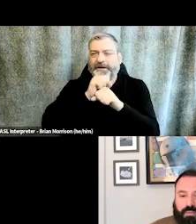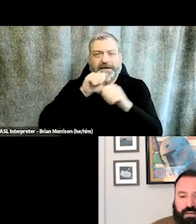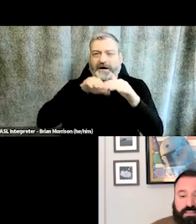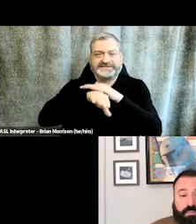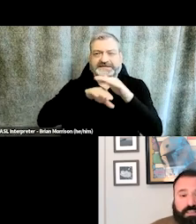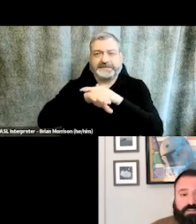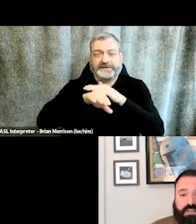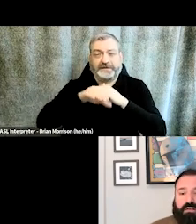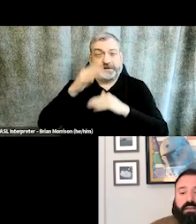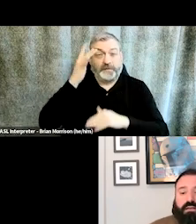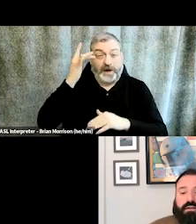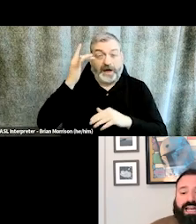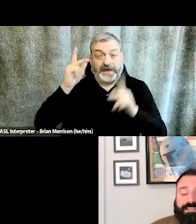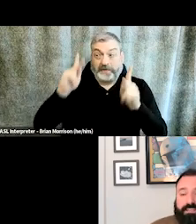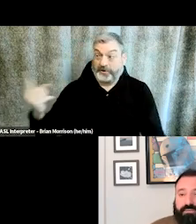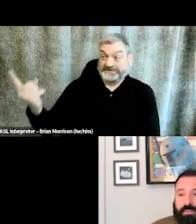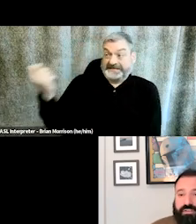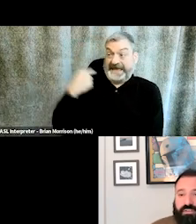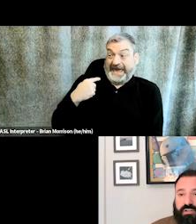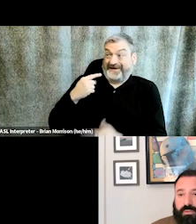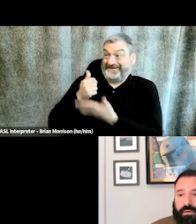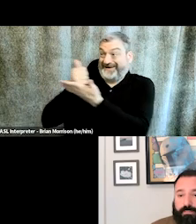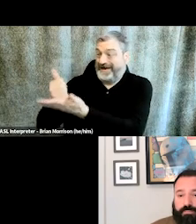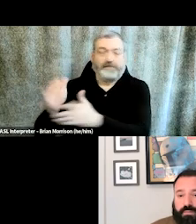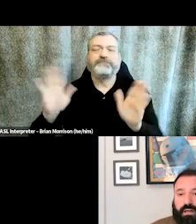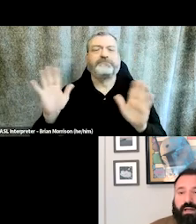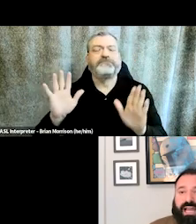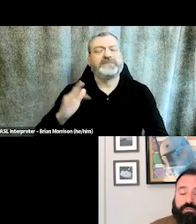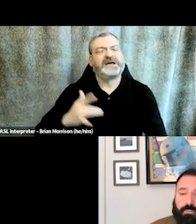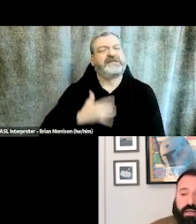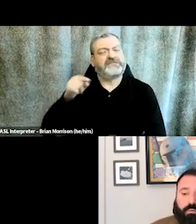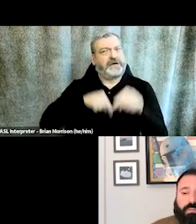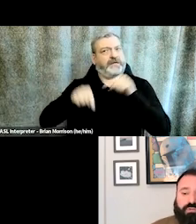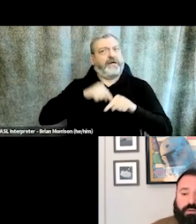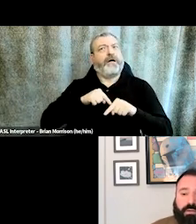but because he believes that access to information is a human right. After, Mike will be joined